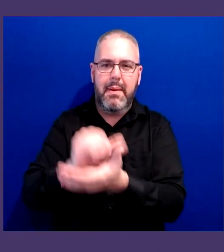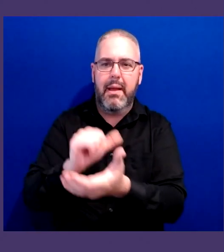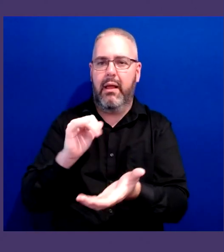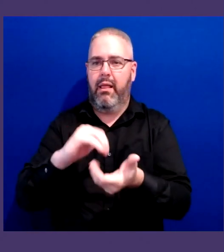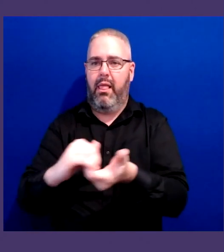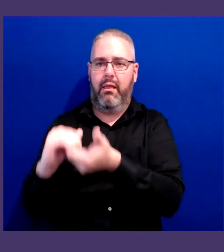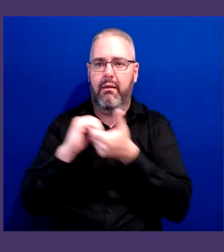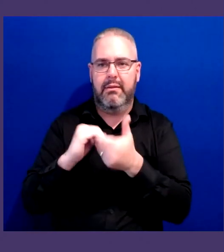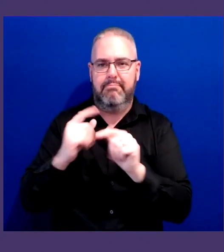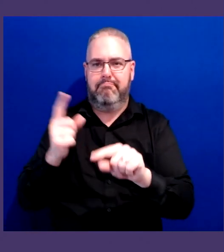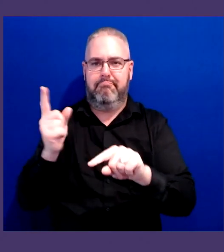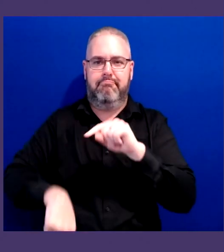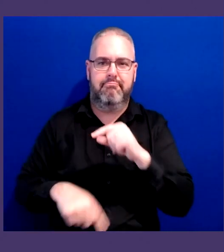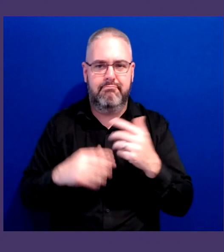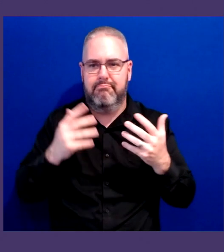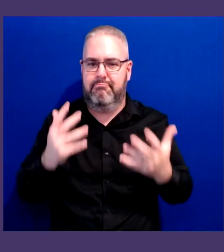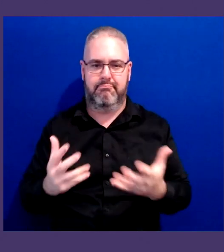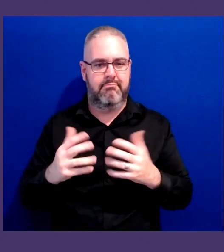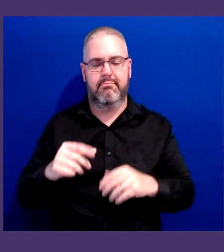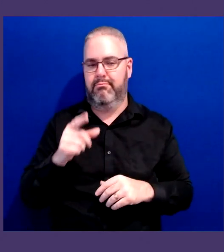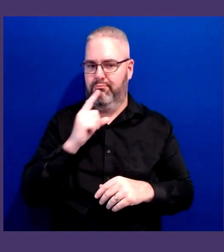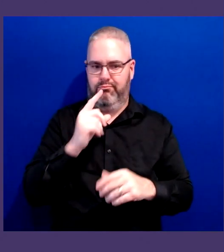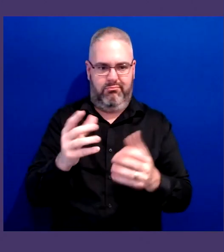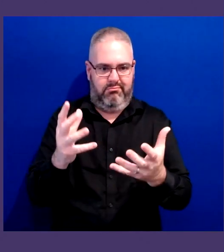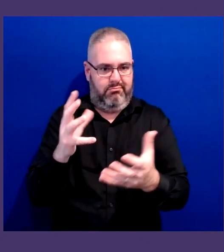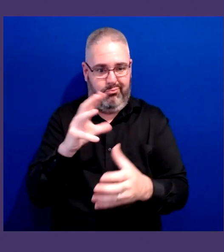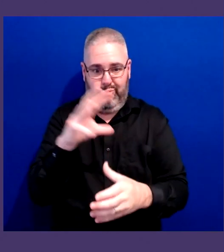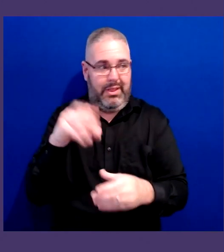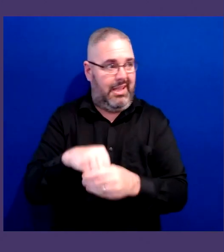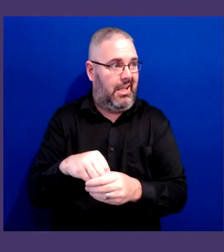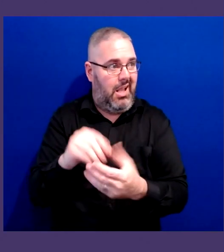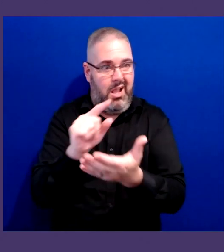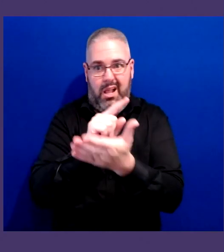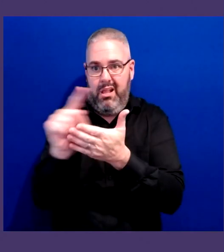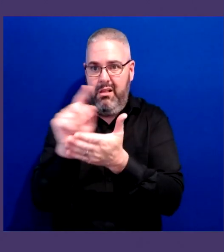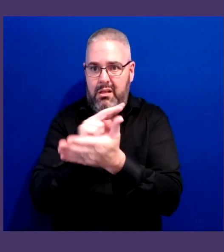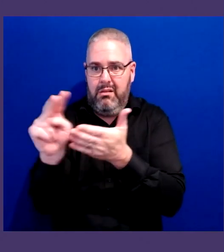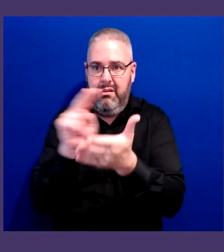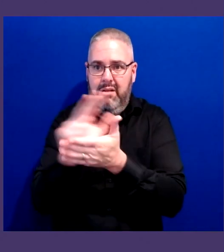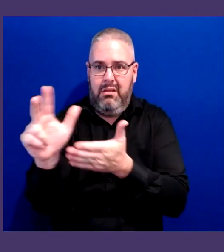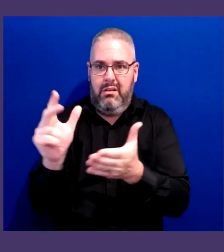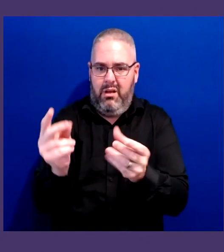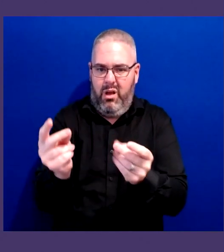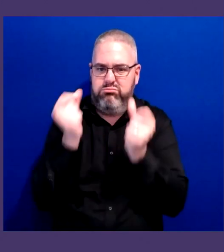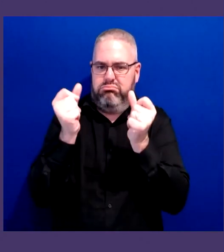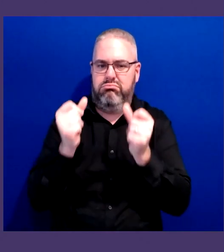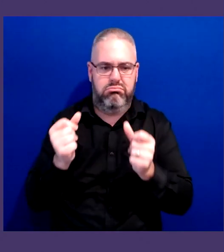yet within weeks, legislatures around the world were functioning that way and